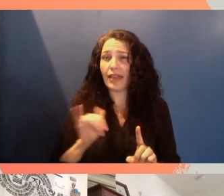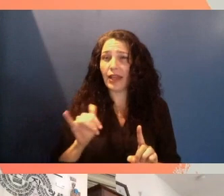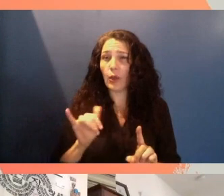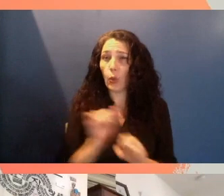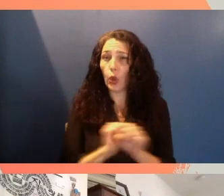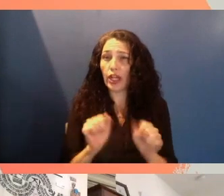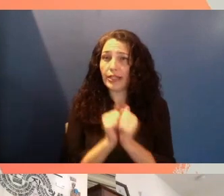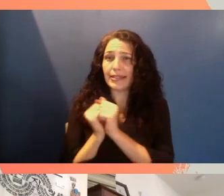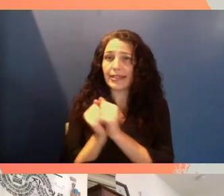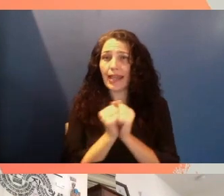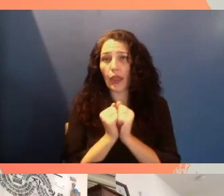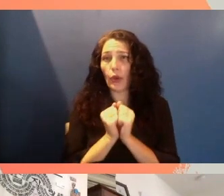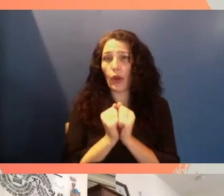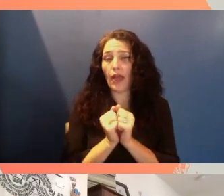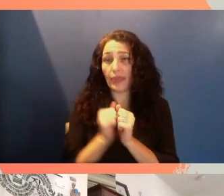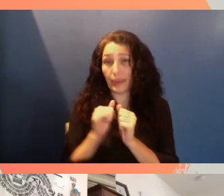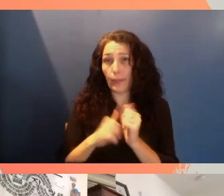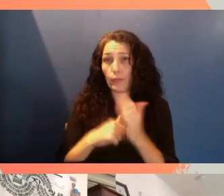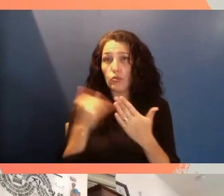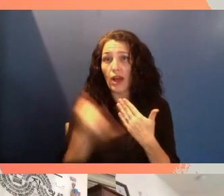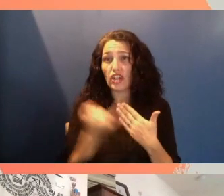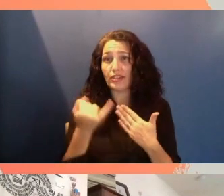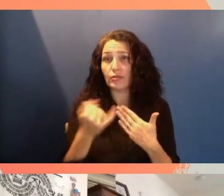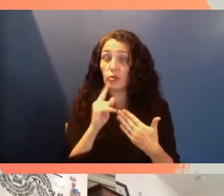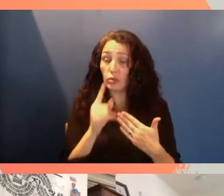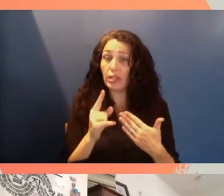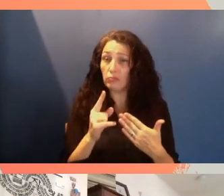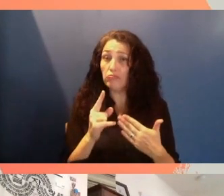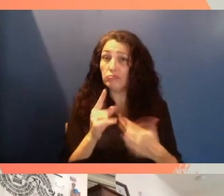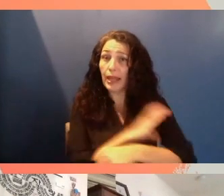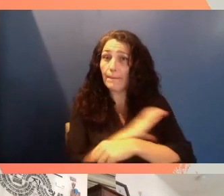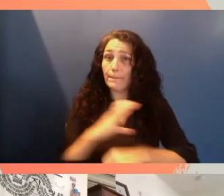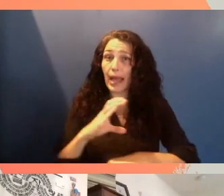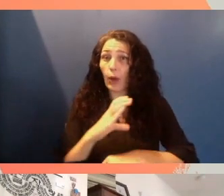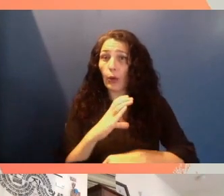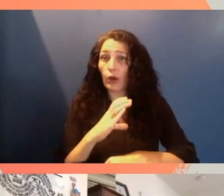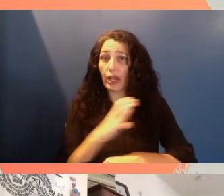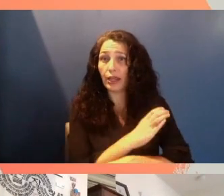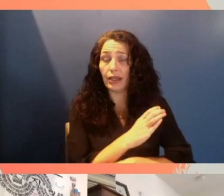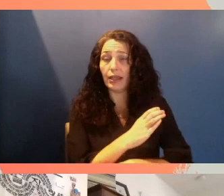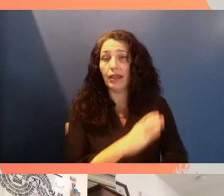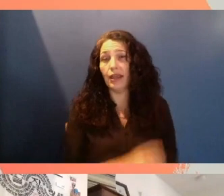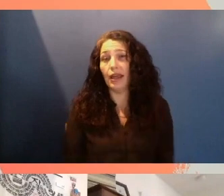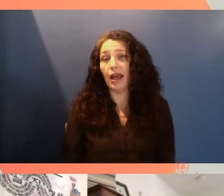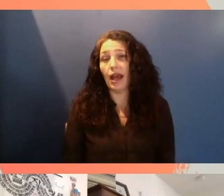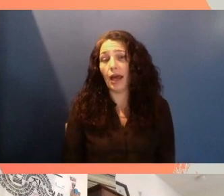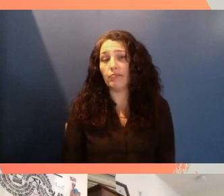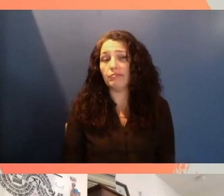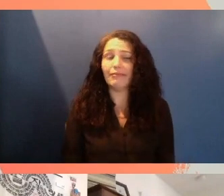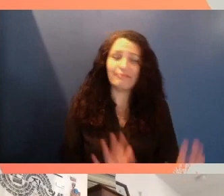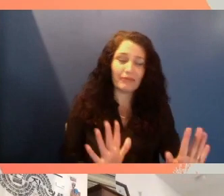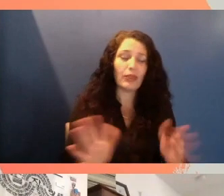on this project was empowering, not just for us. I mean the whole project was empowering to work on